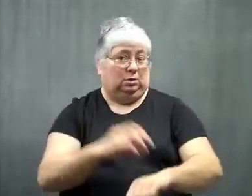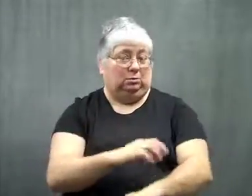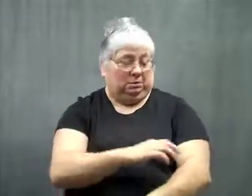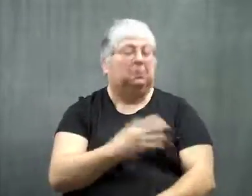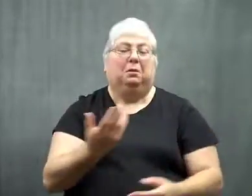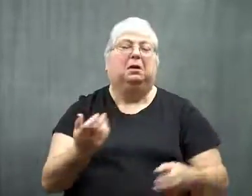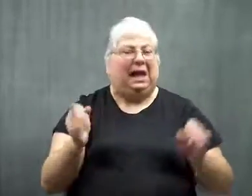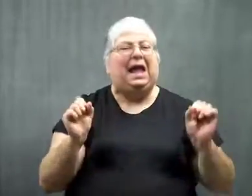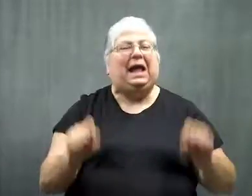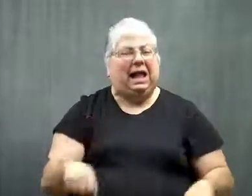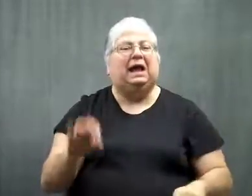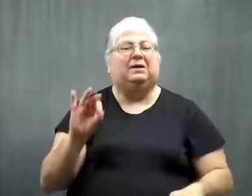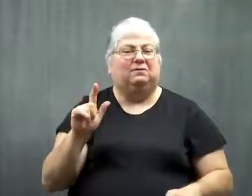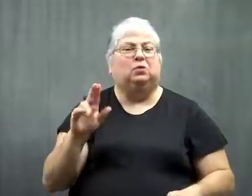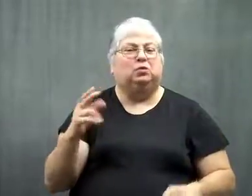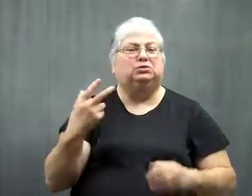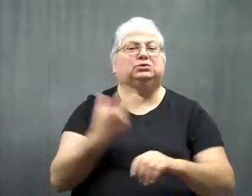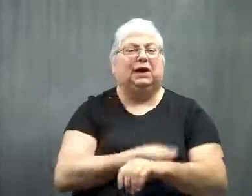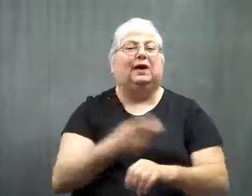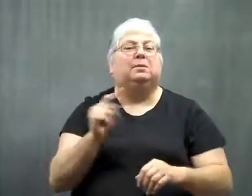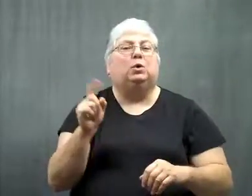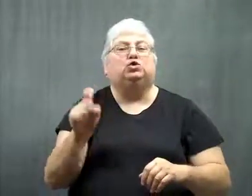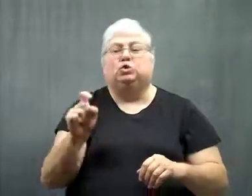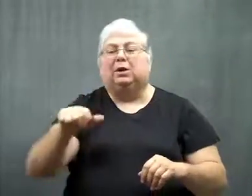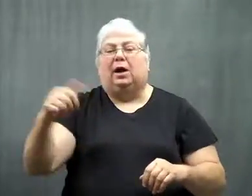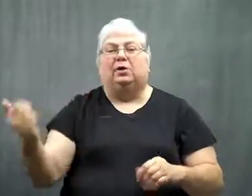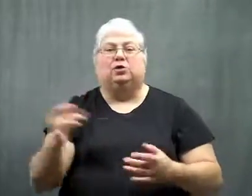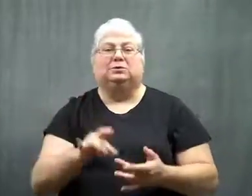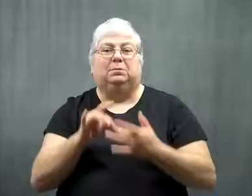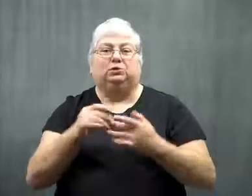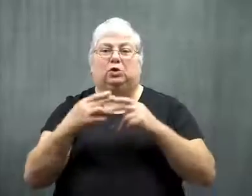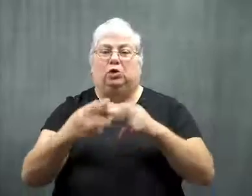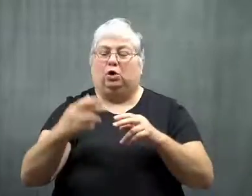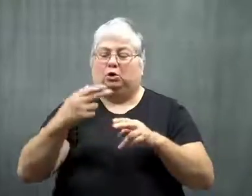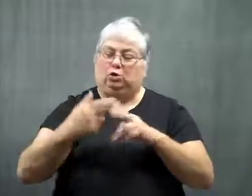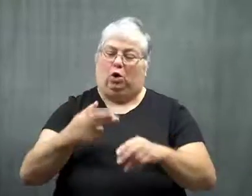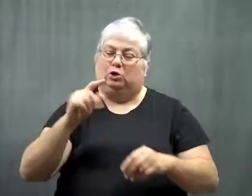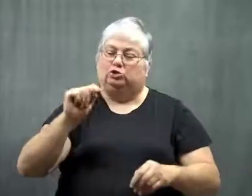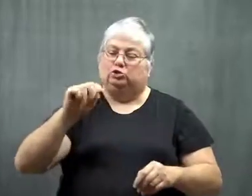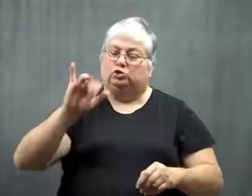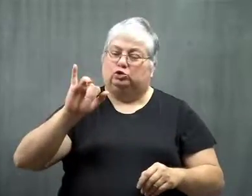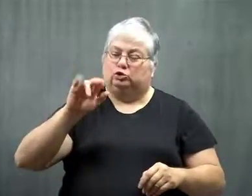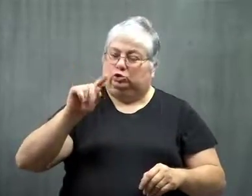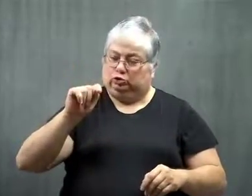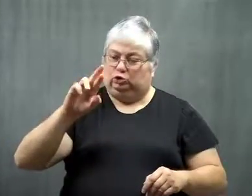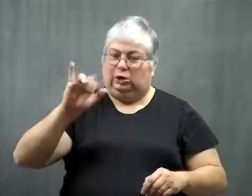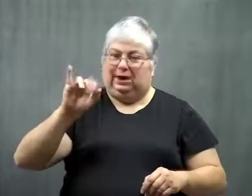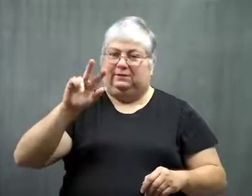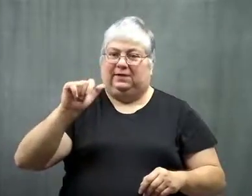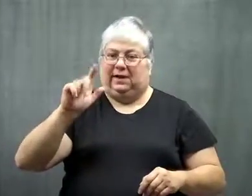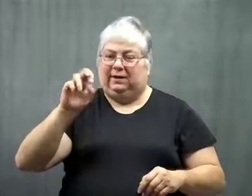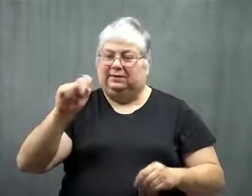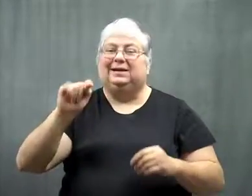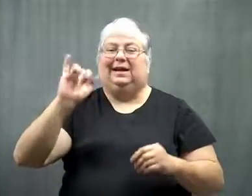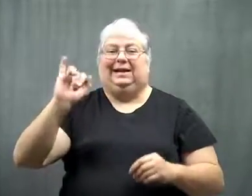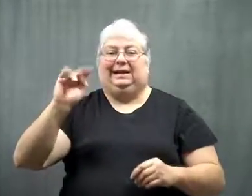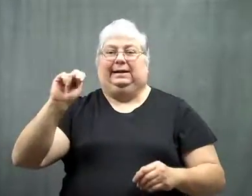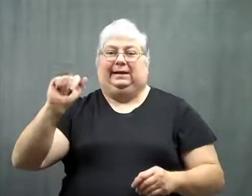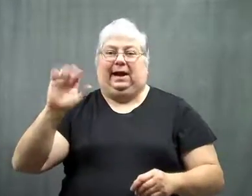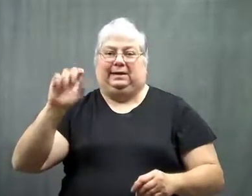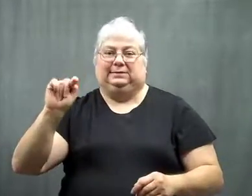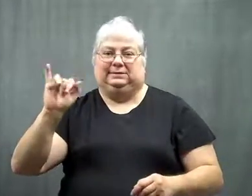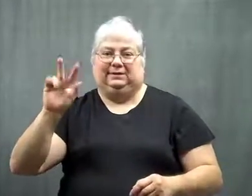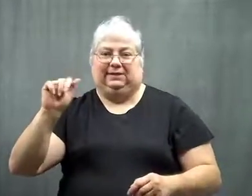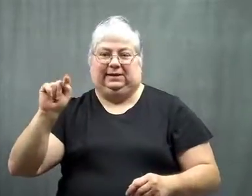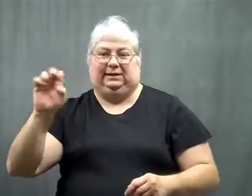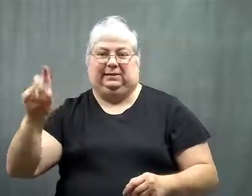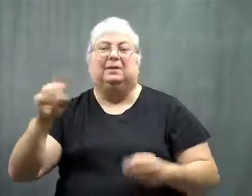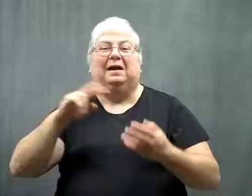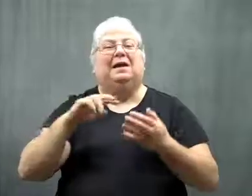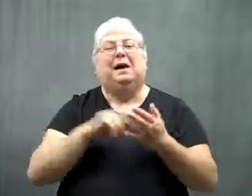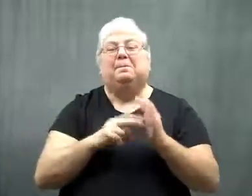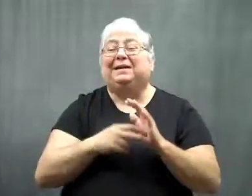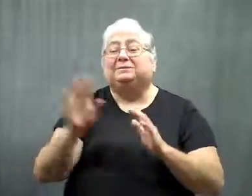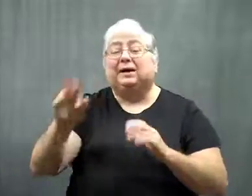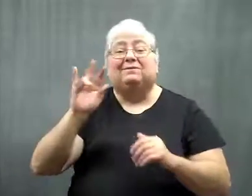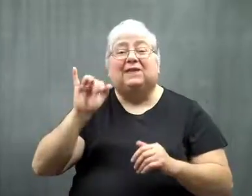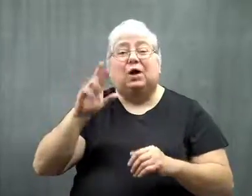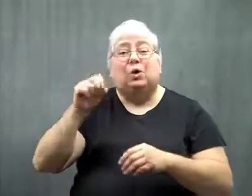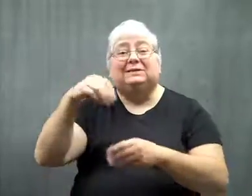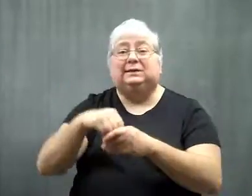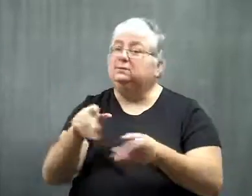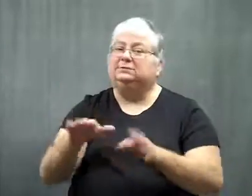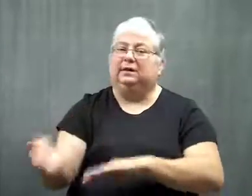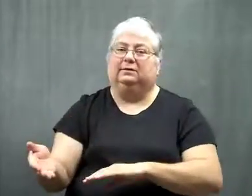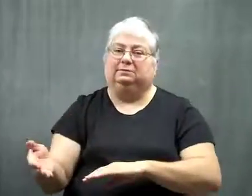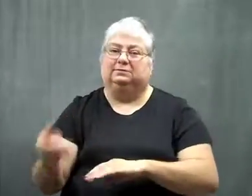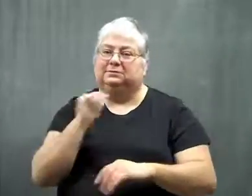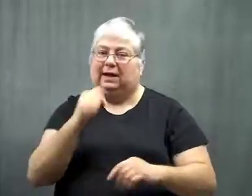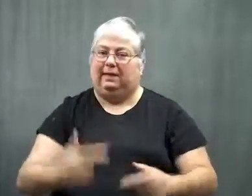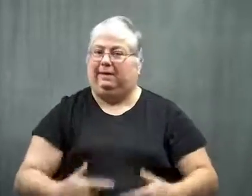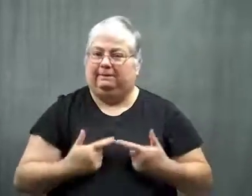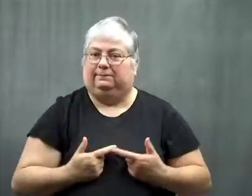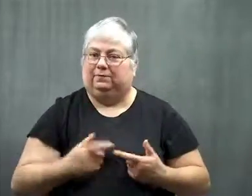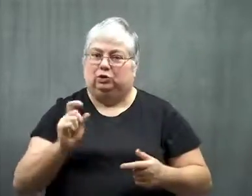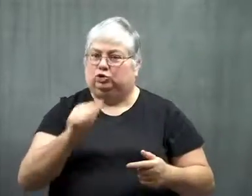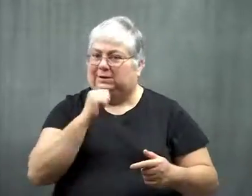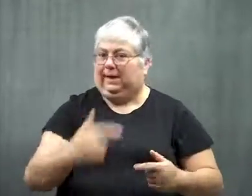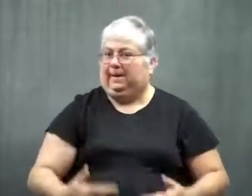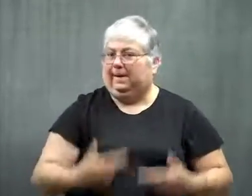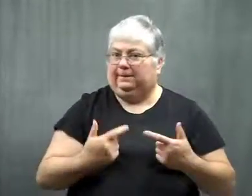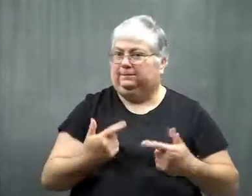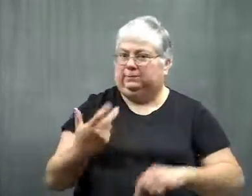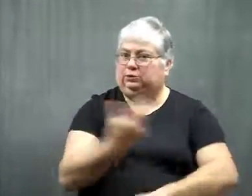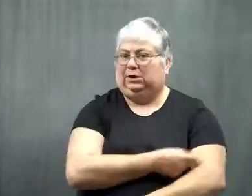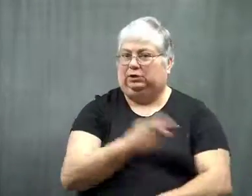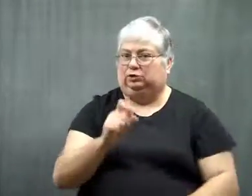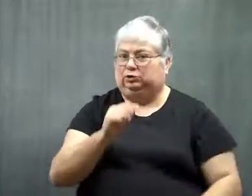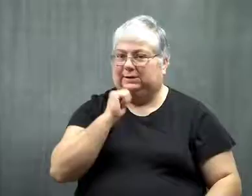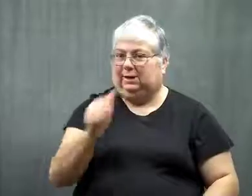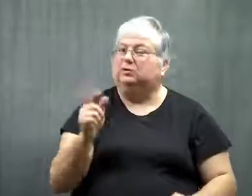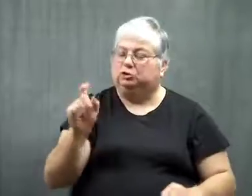that person can get a shot, but it should be the trivalent inactivated type.